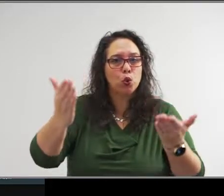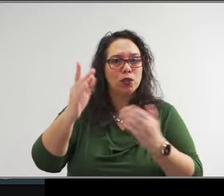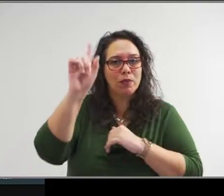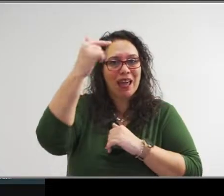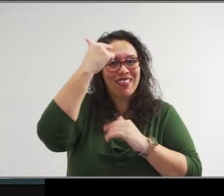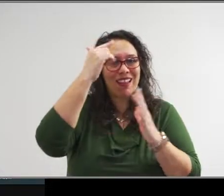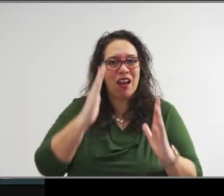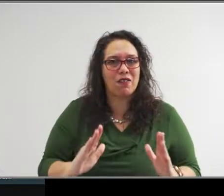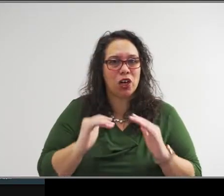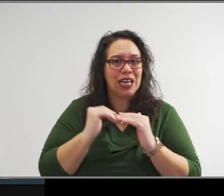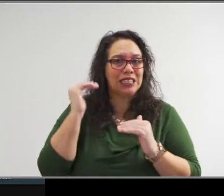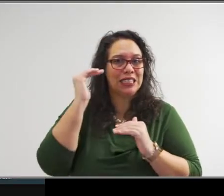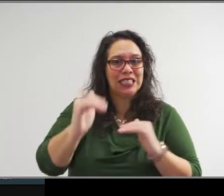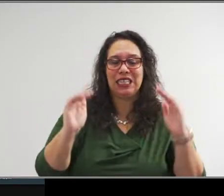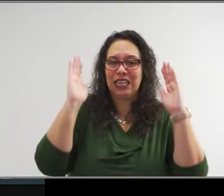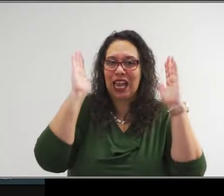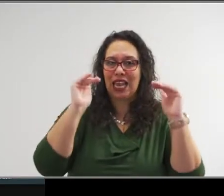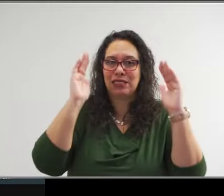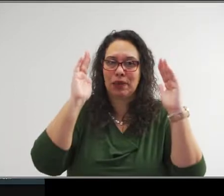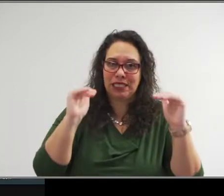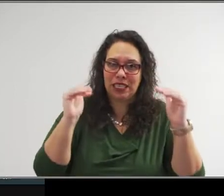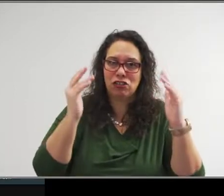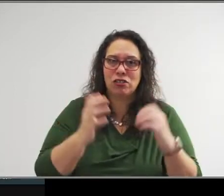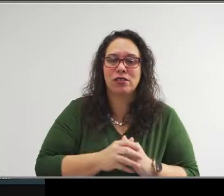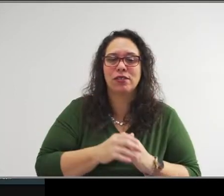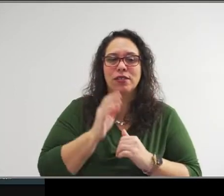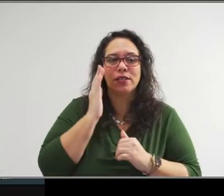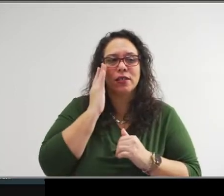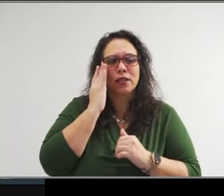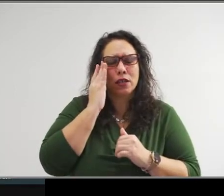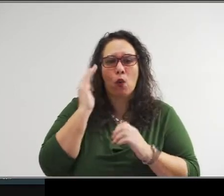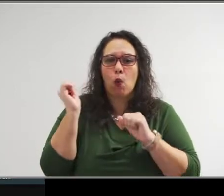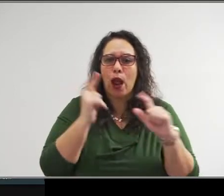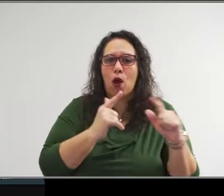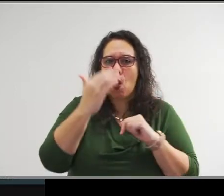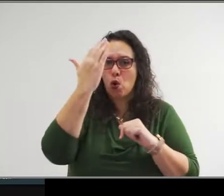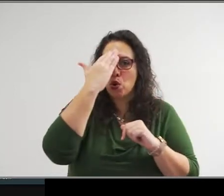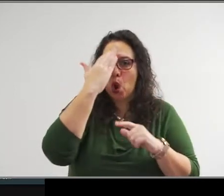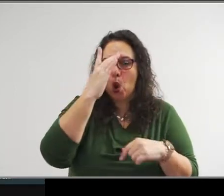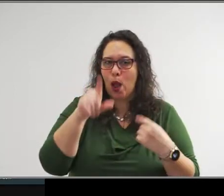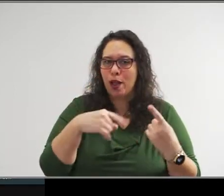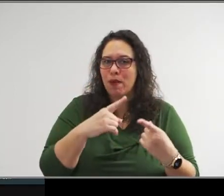exceeded expectations. We all know about and perhaps have felt